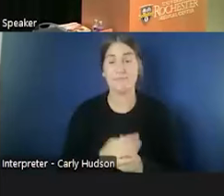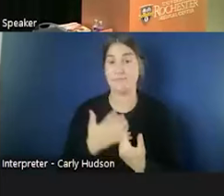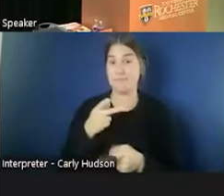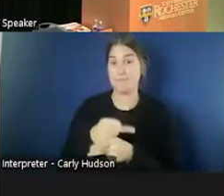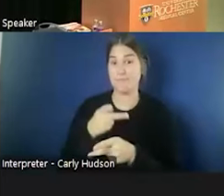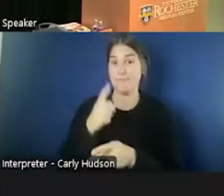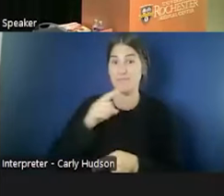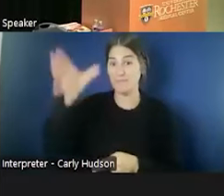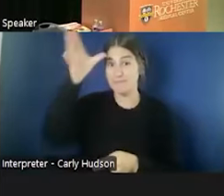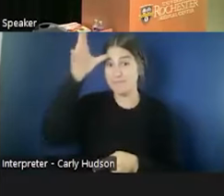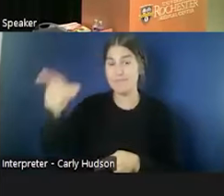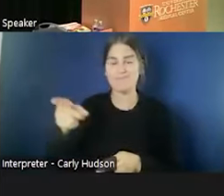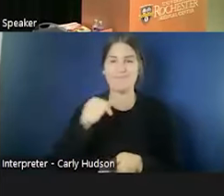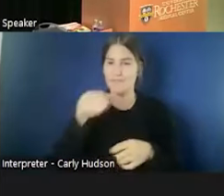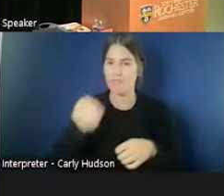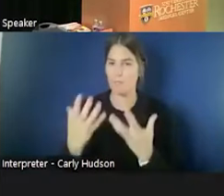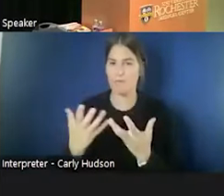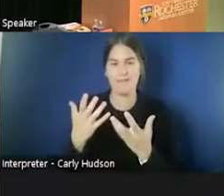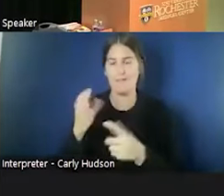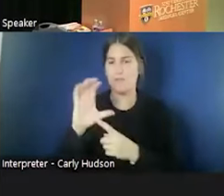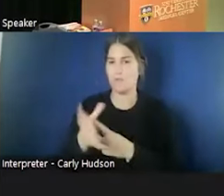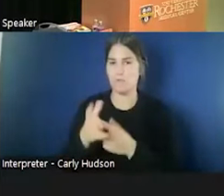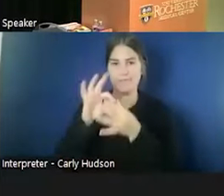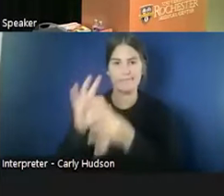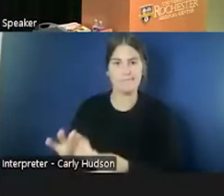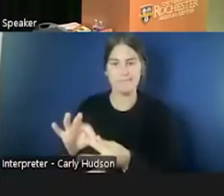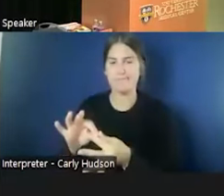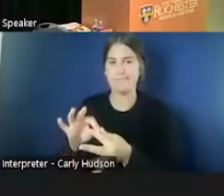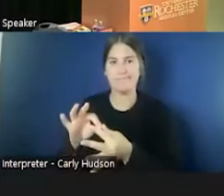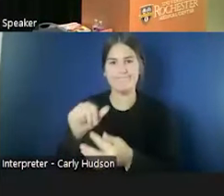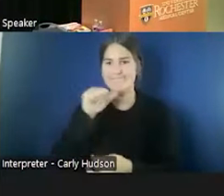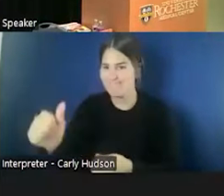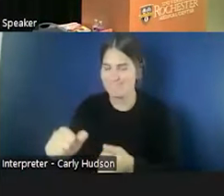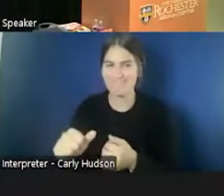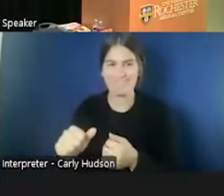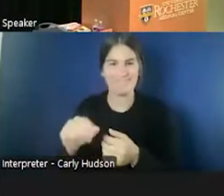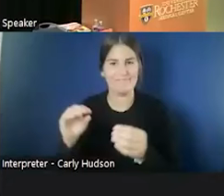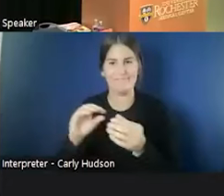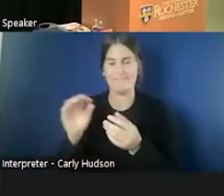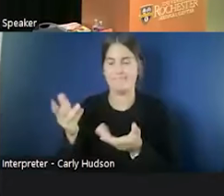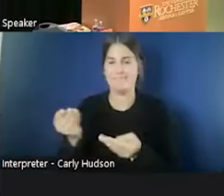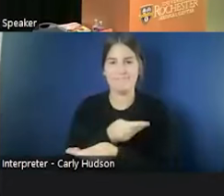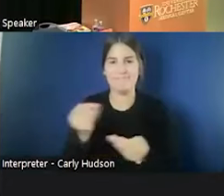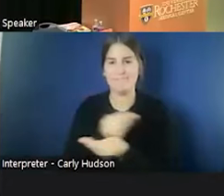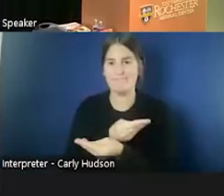to him was not provided in culturally relevant um language so even though doctors or providers were